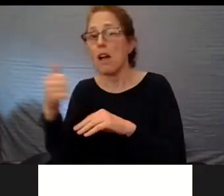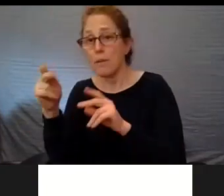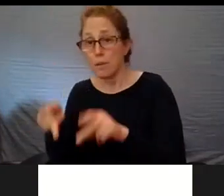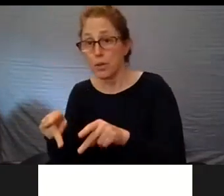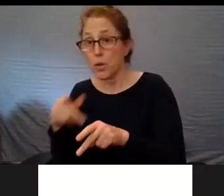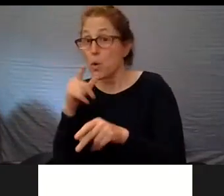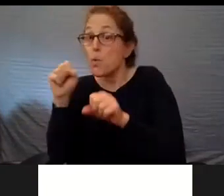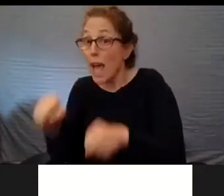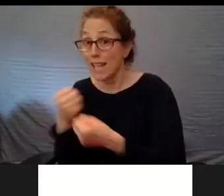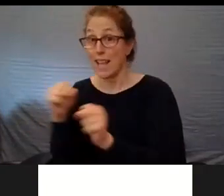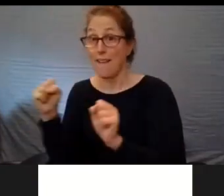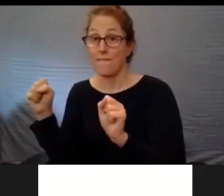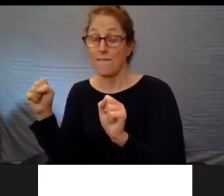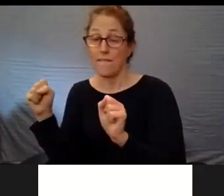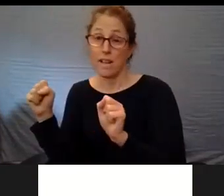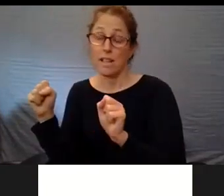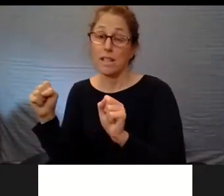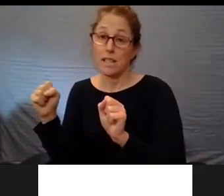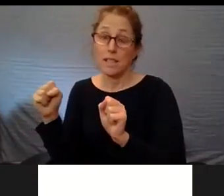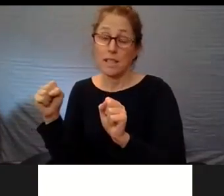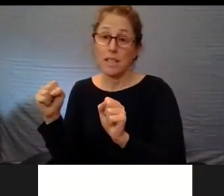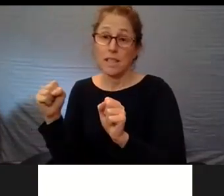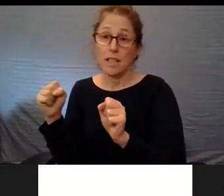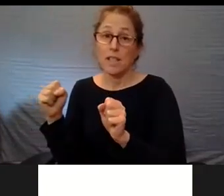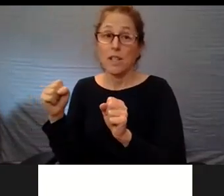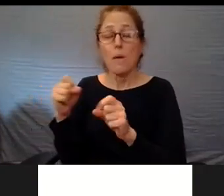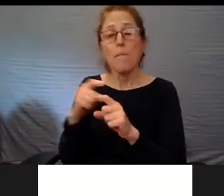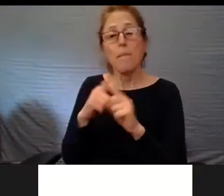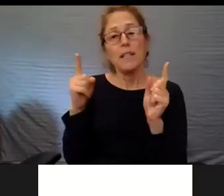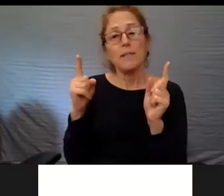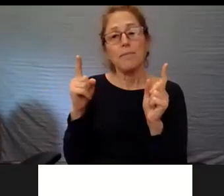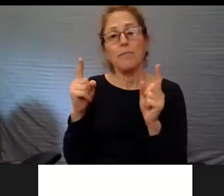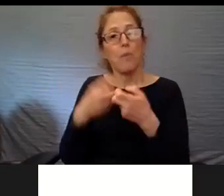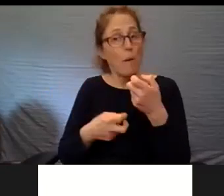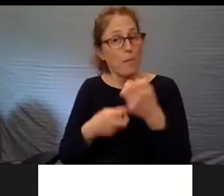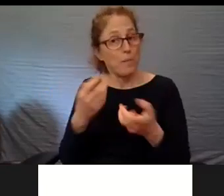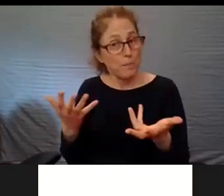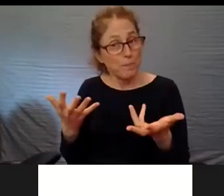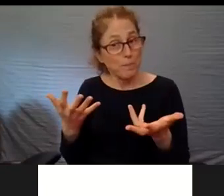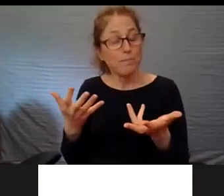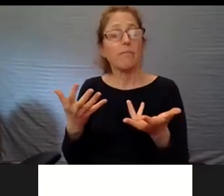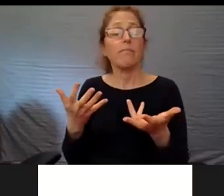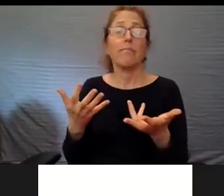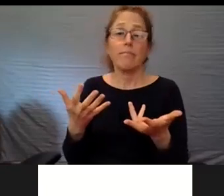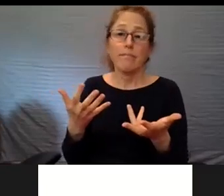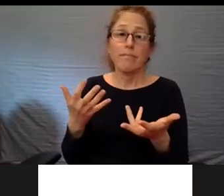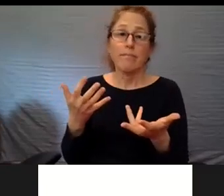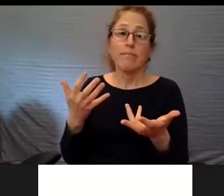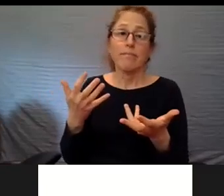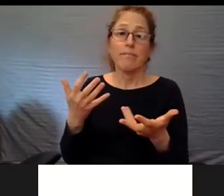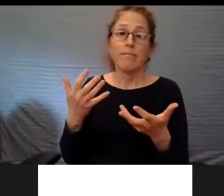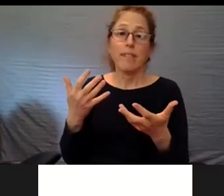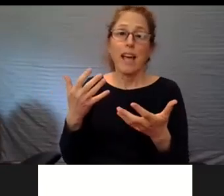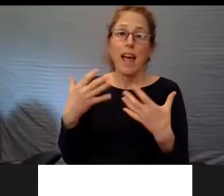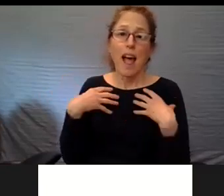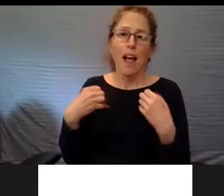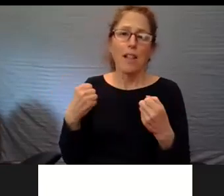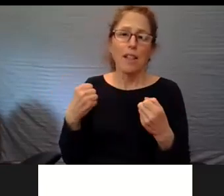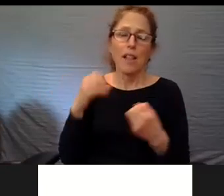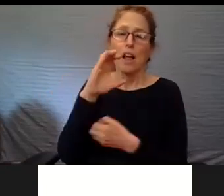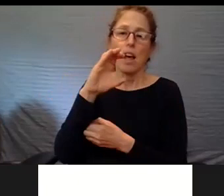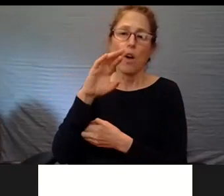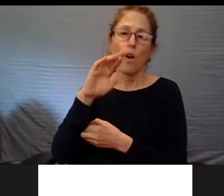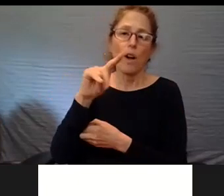someone who the treatment wouldn't be futile for, but the problem is that health criteria can be misused